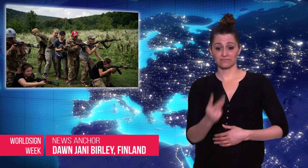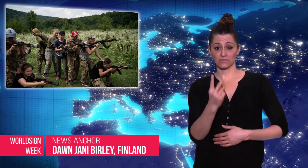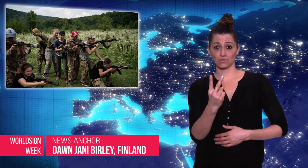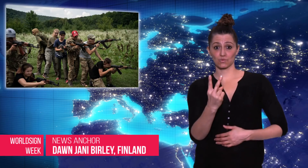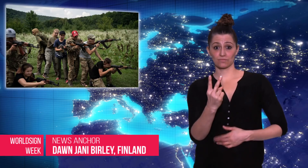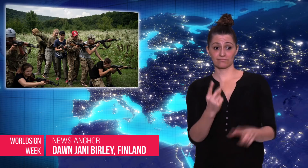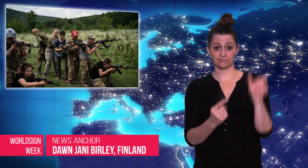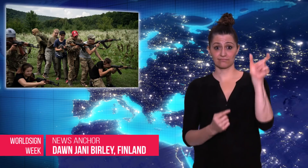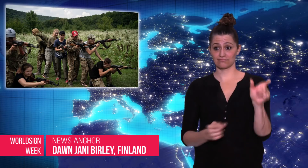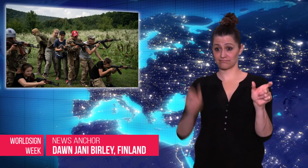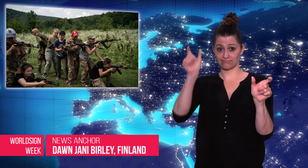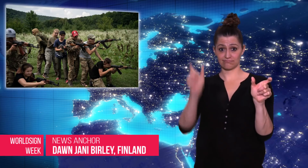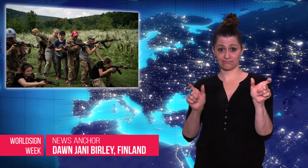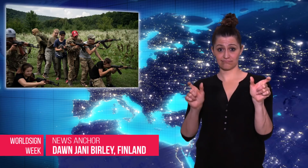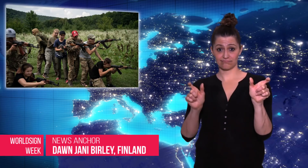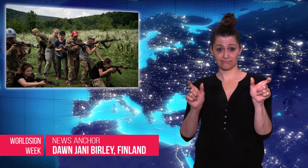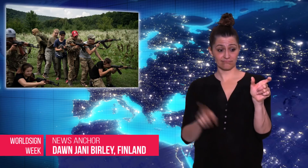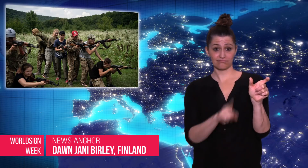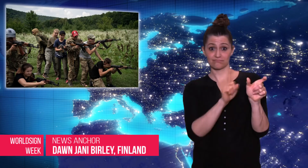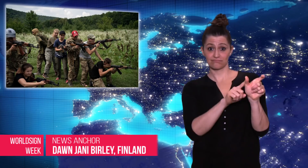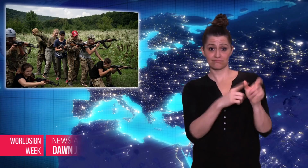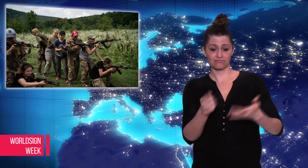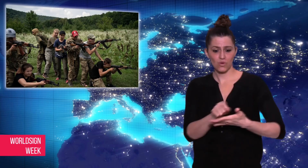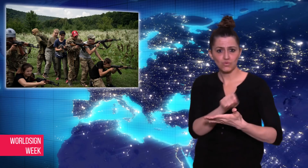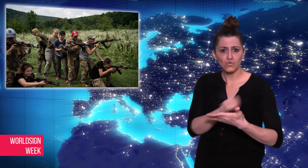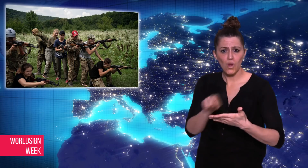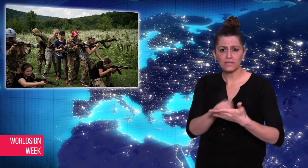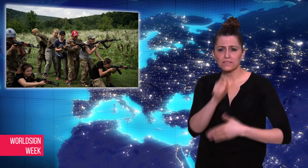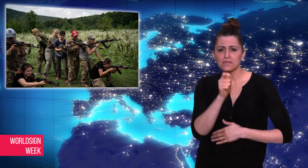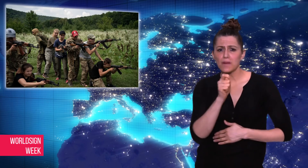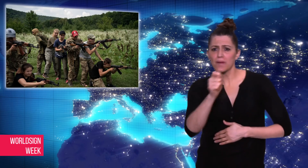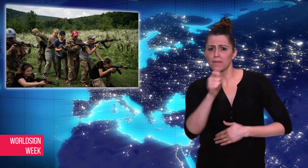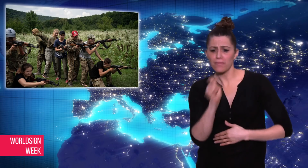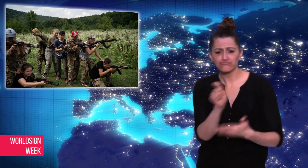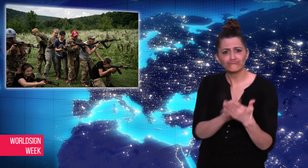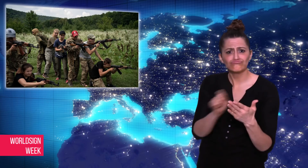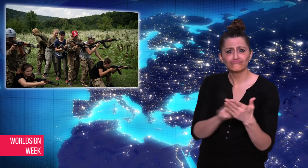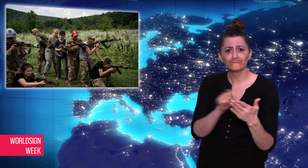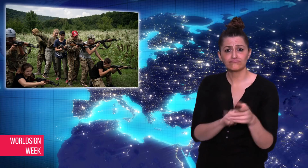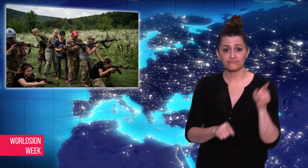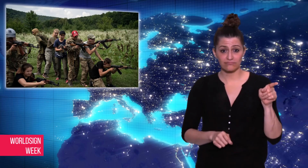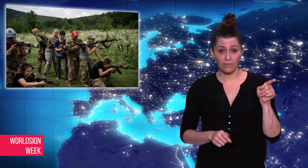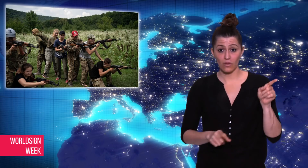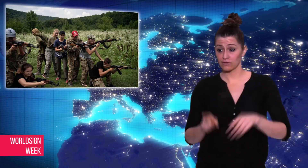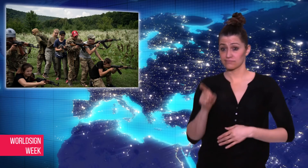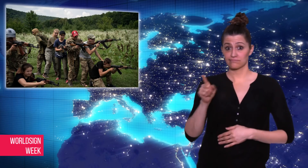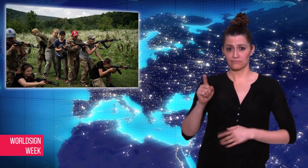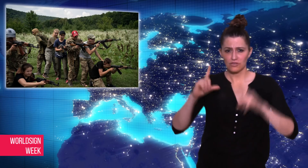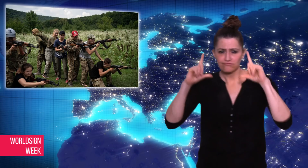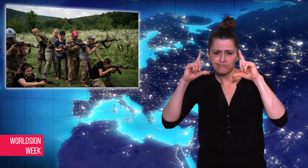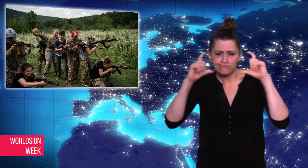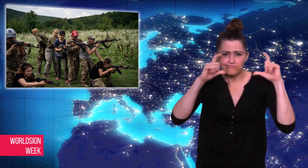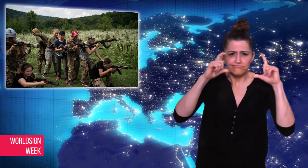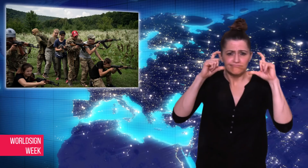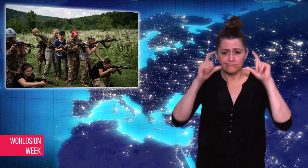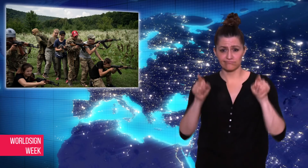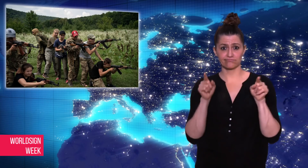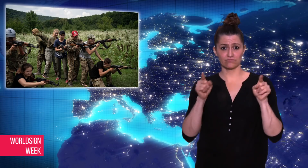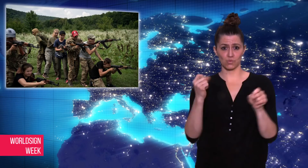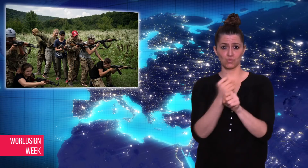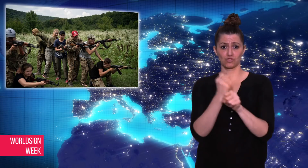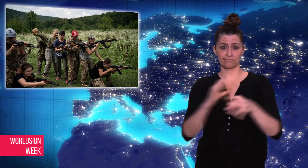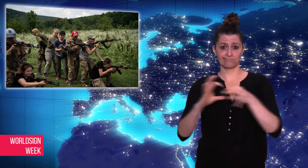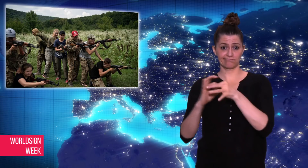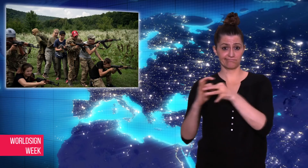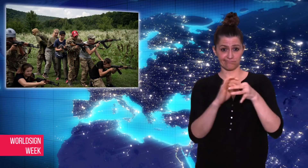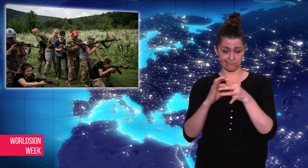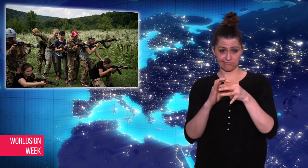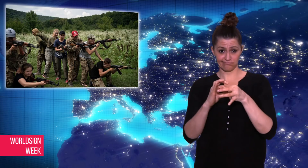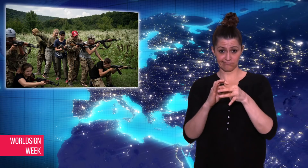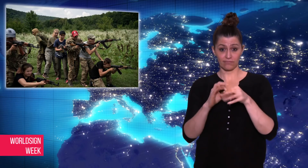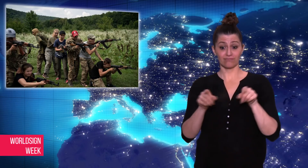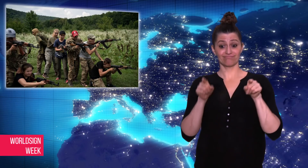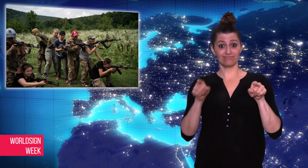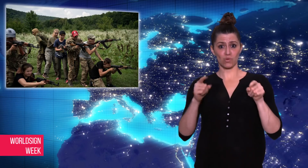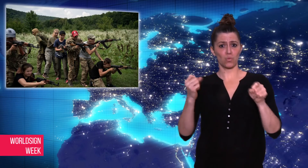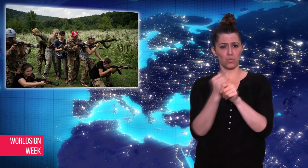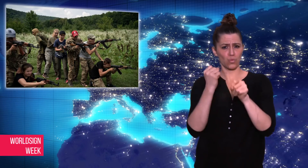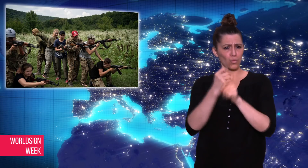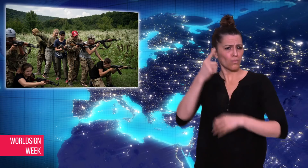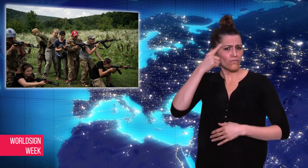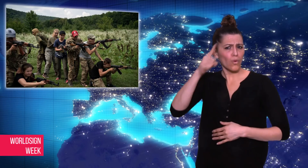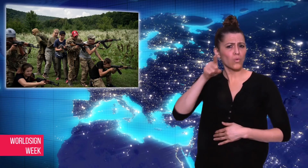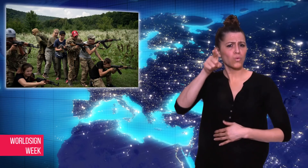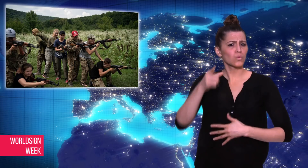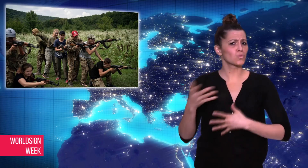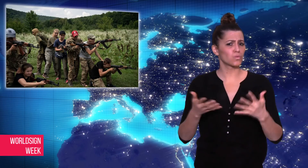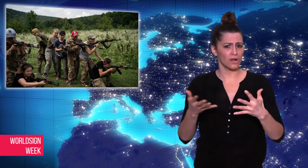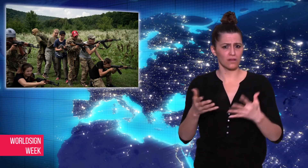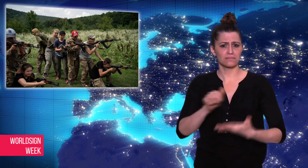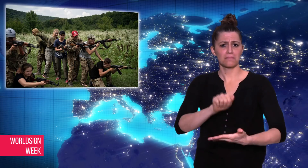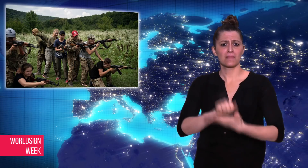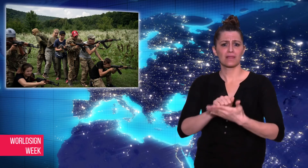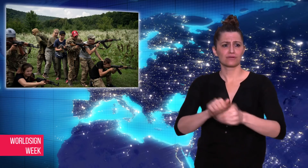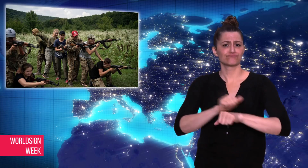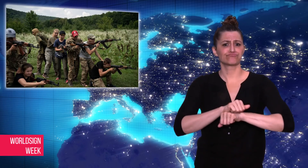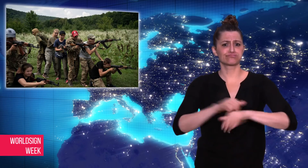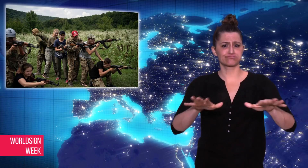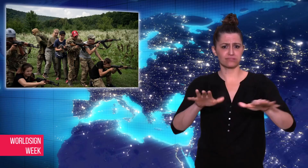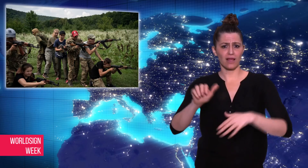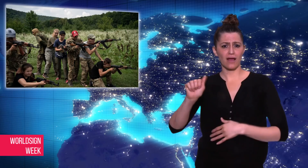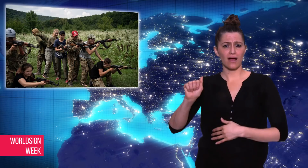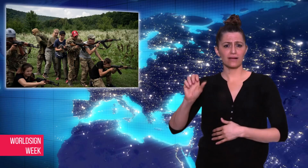Dawn: A journalist and a photographer from the Associated Press